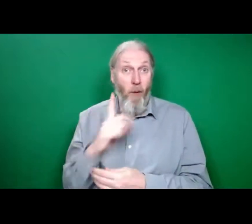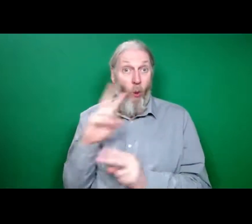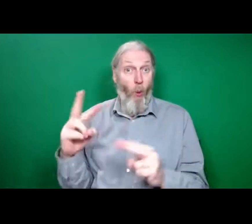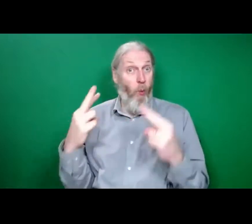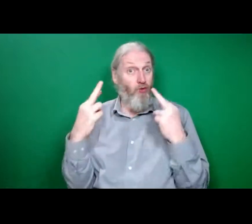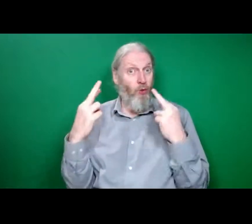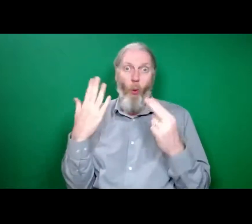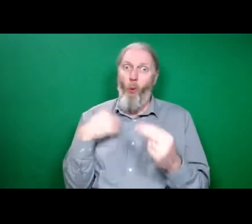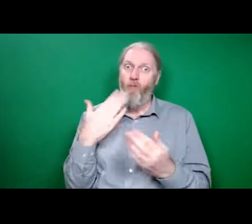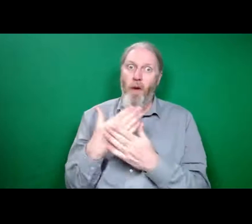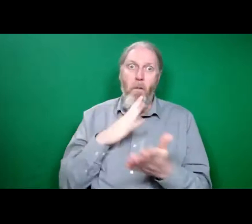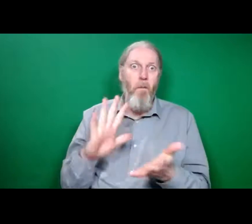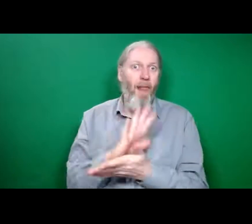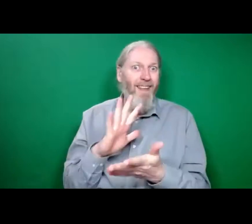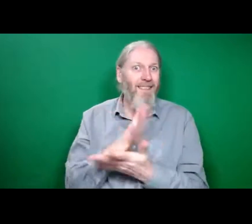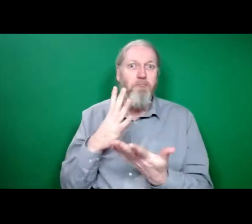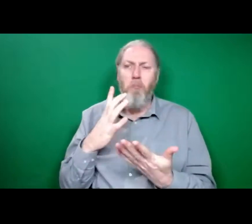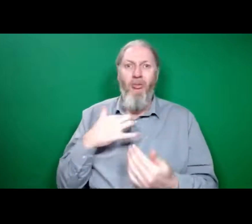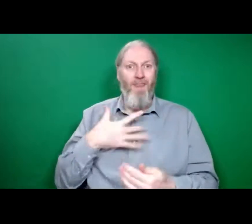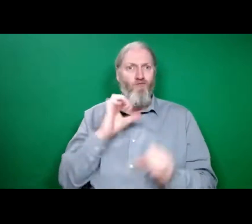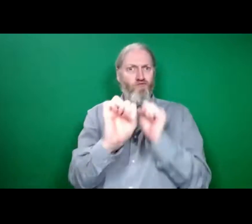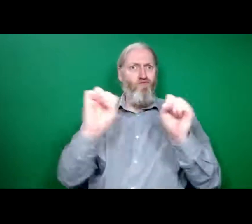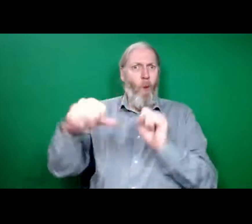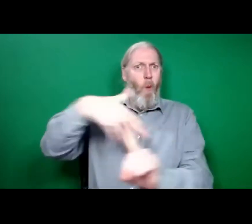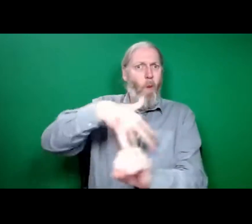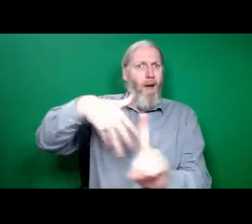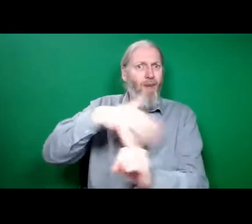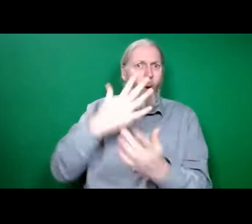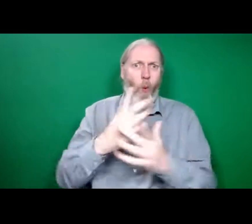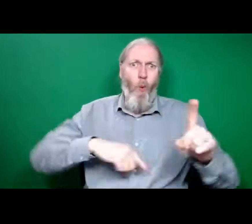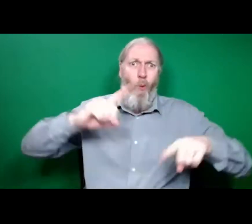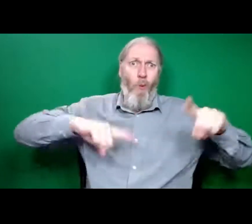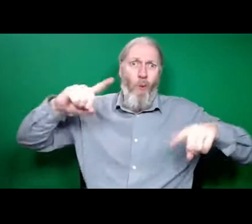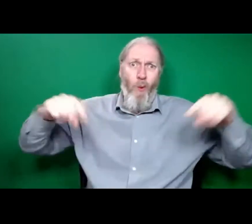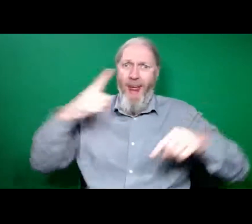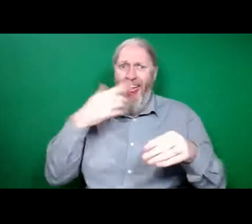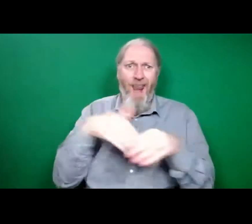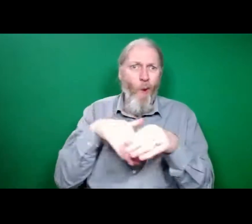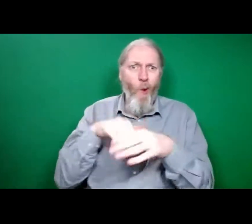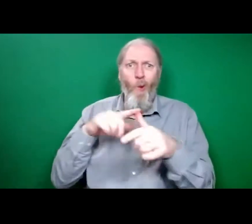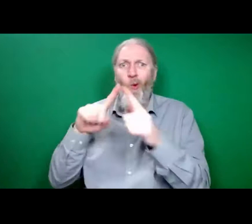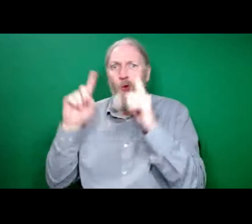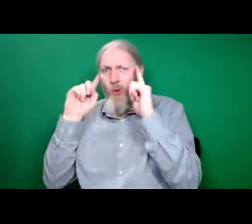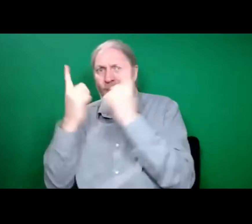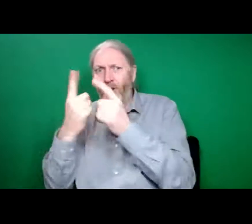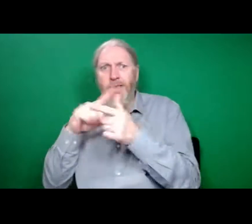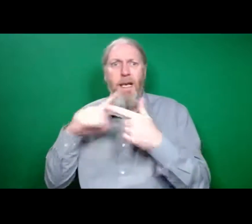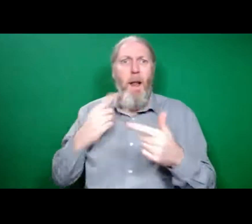I'm also interestingly the chair of the South East areas towns group, which is a body that brings together